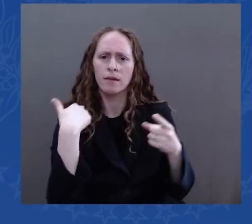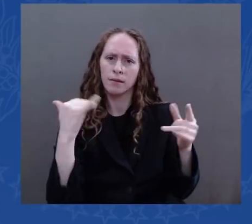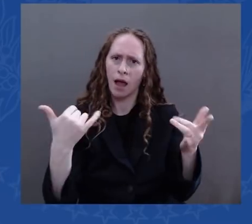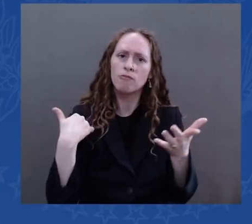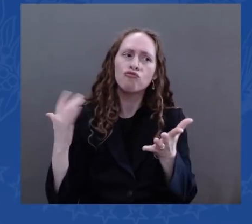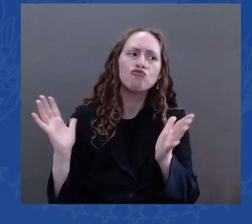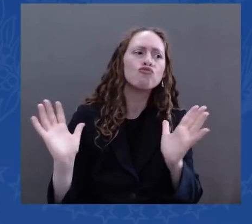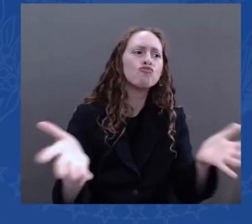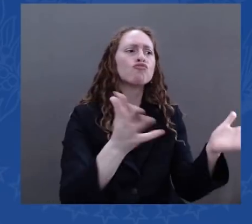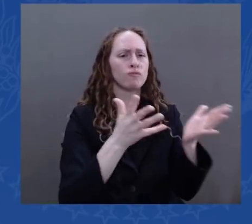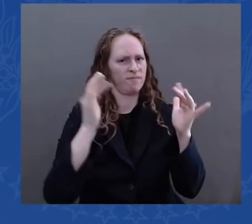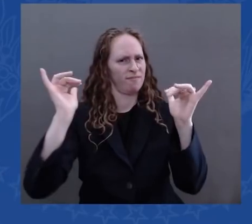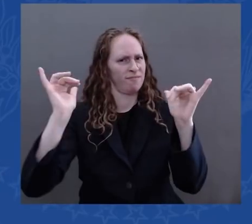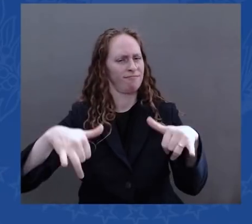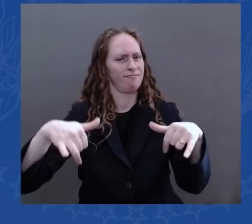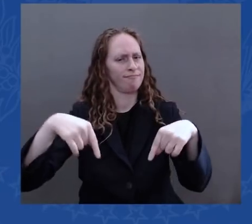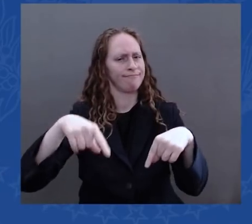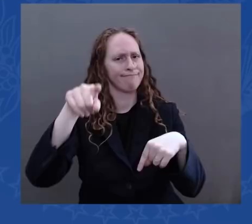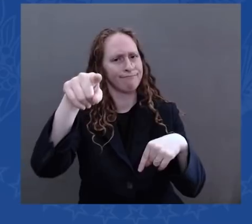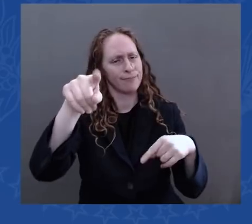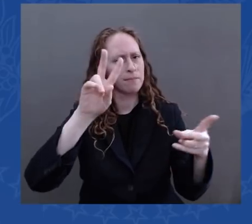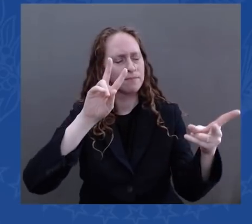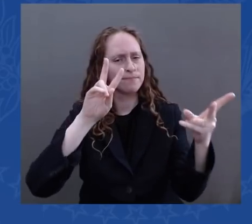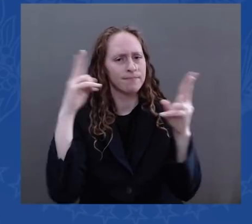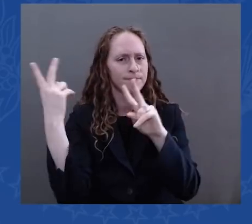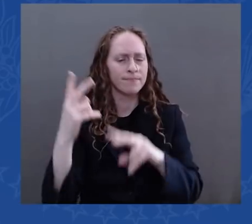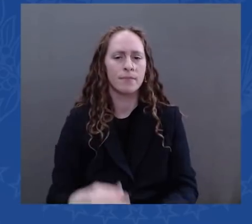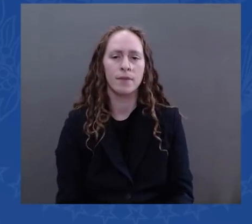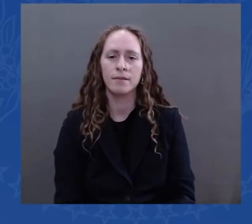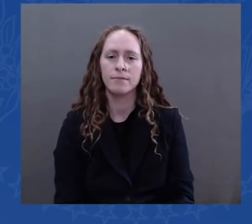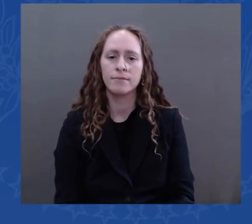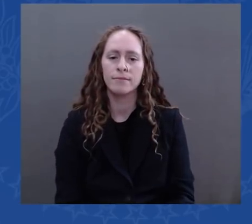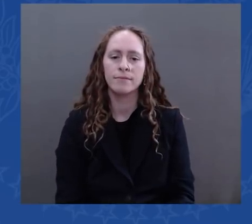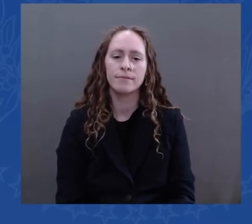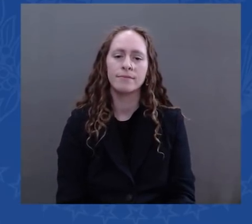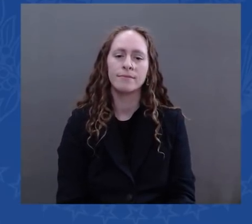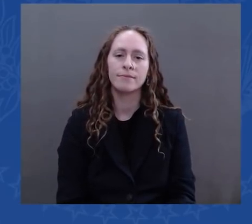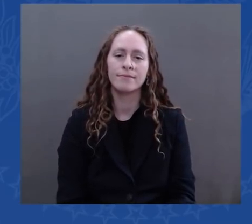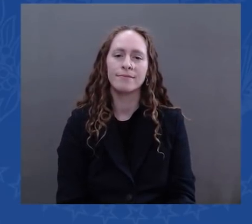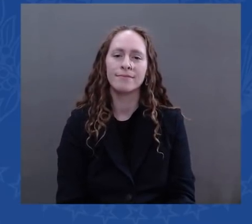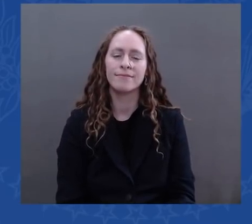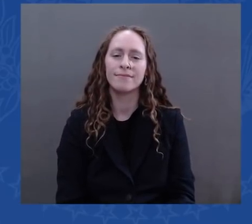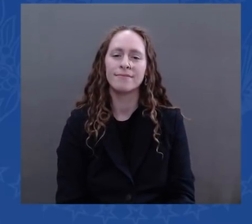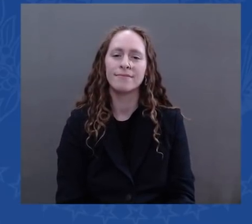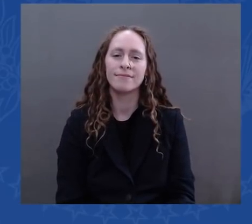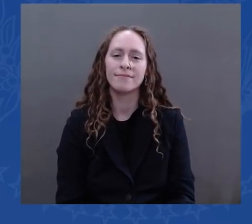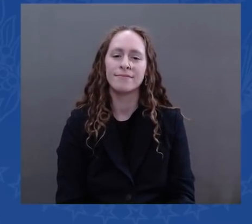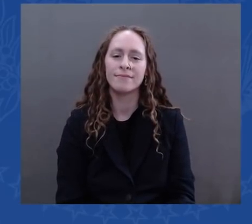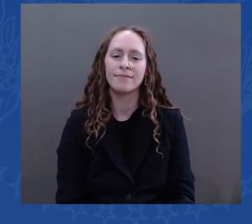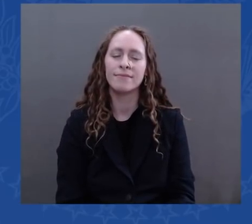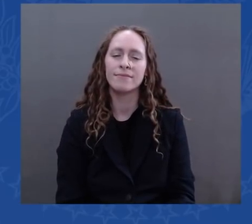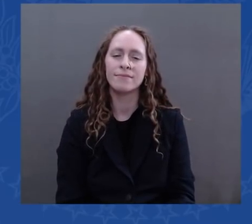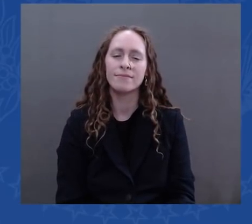you were not intending to send U.S. The President: I was referring to with -- being with and talking with the Ukrainian troops